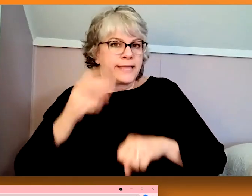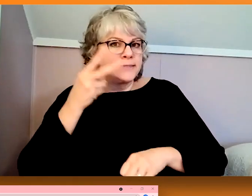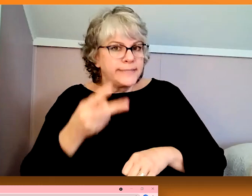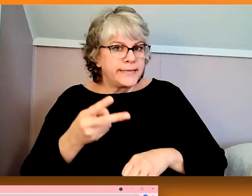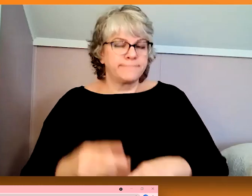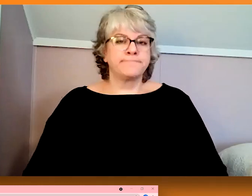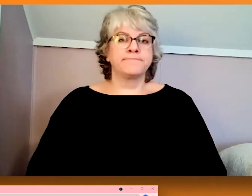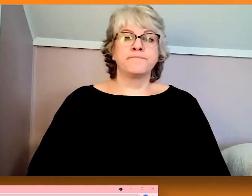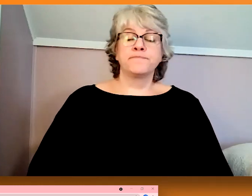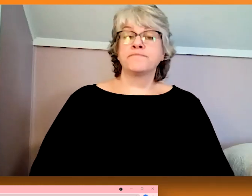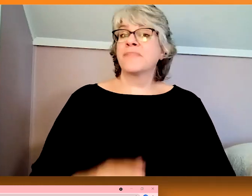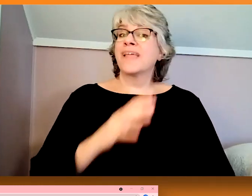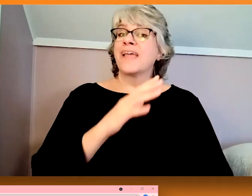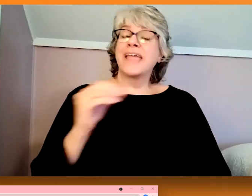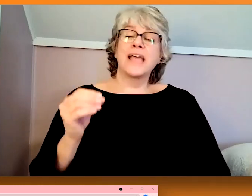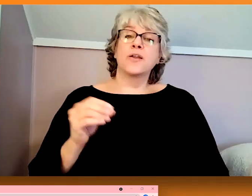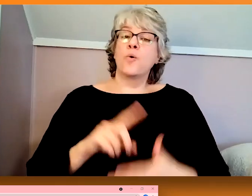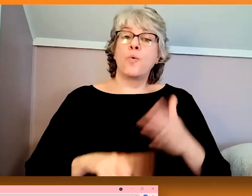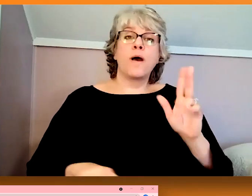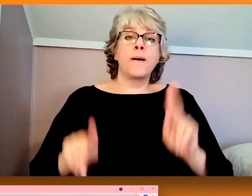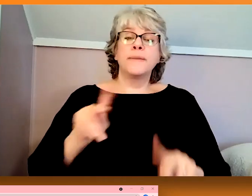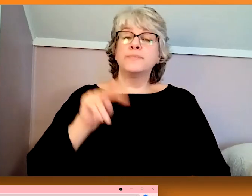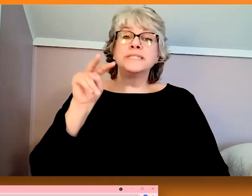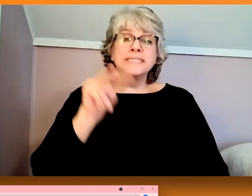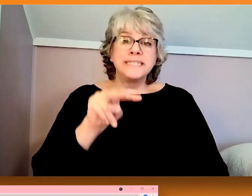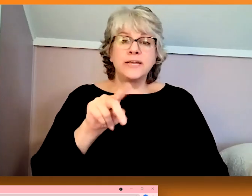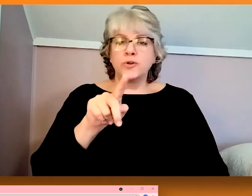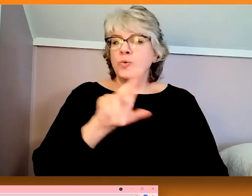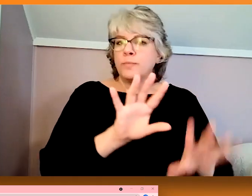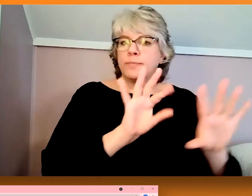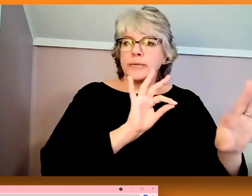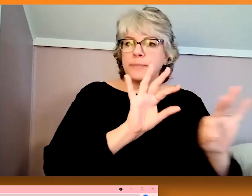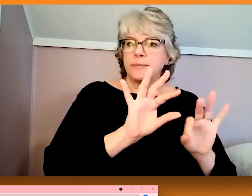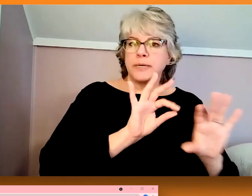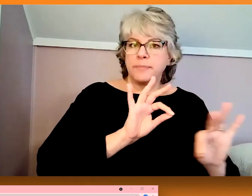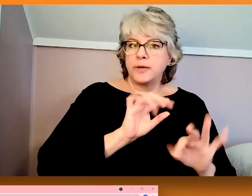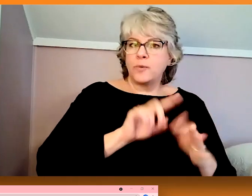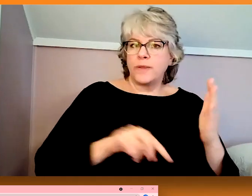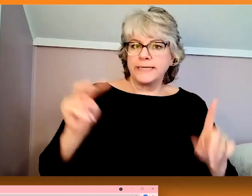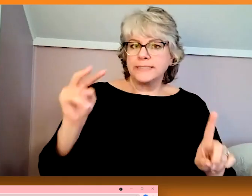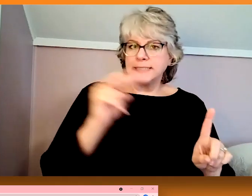And you can choose what you want to display. So if you want to display for people to see